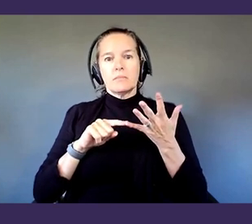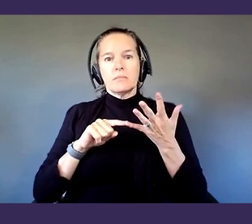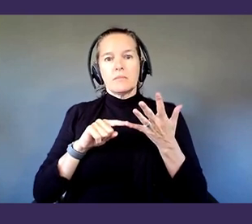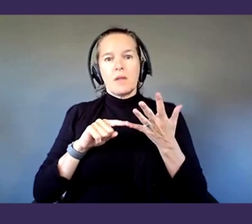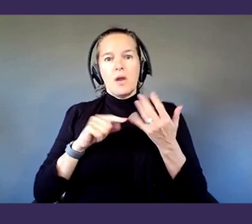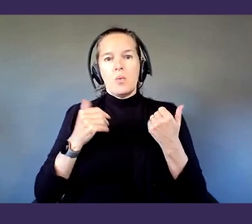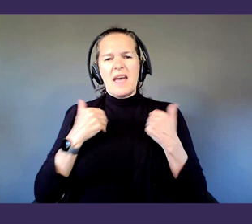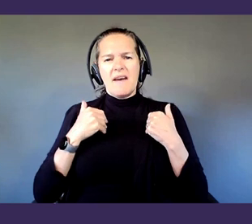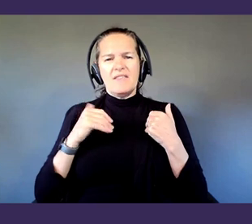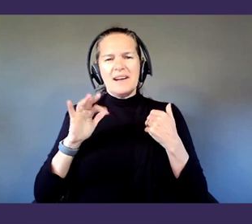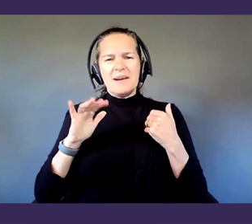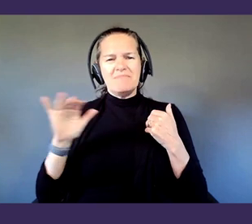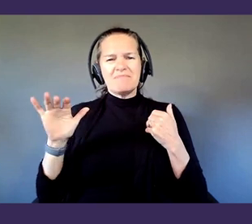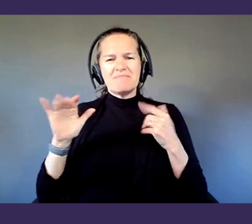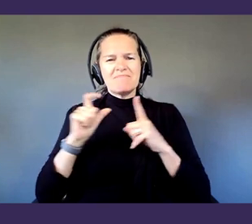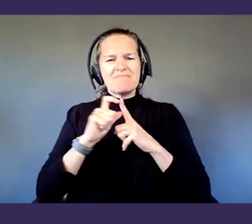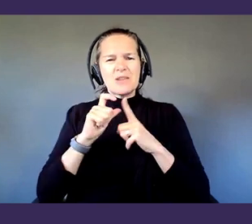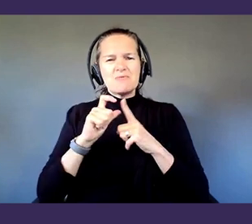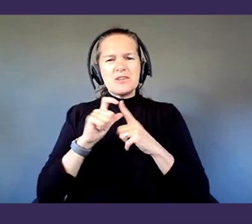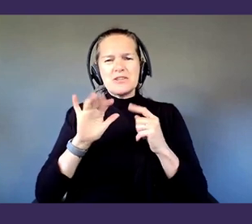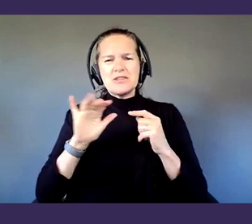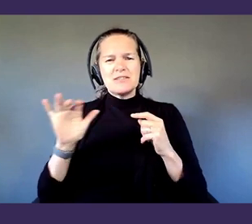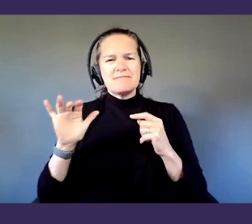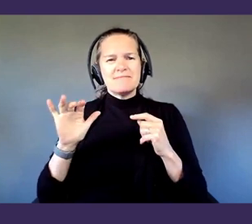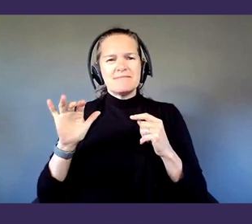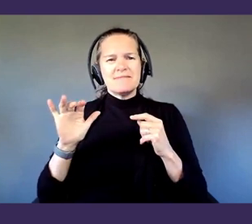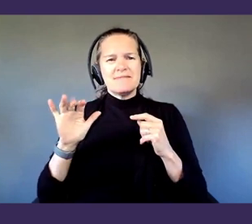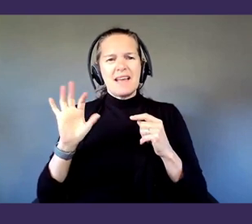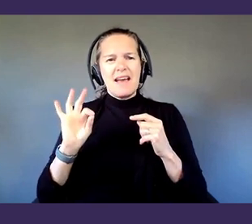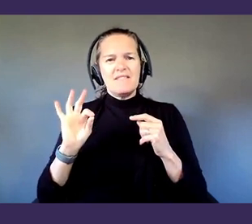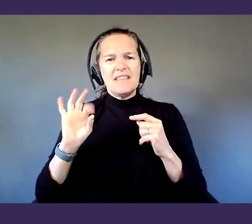I just have the F-E-R-P-A,